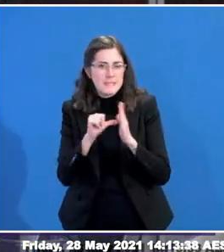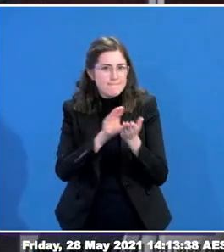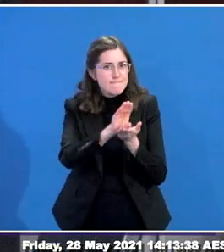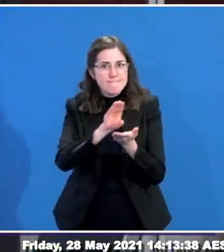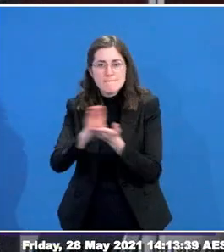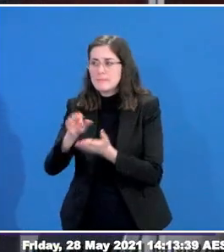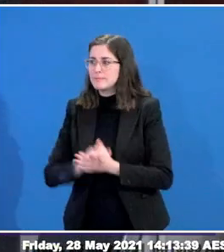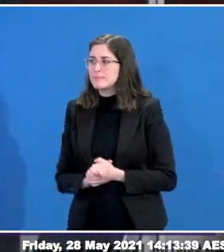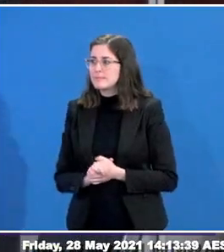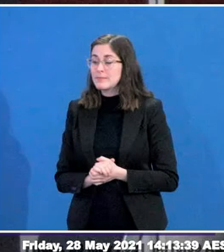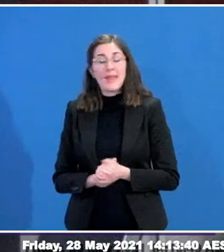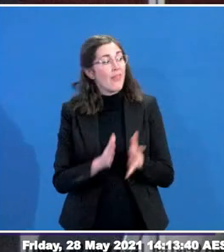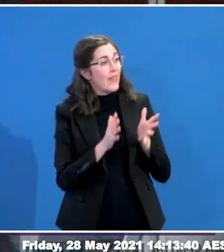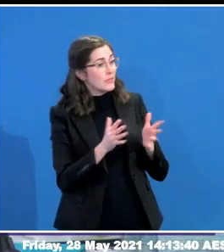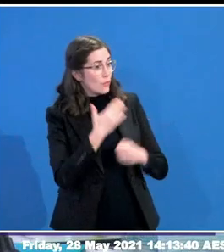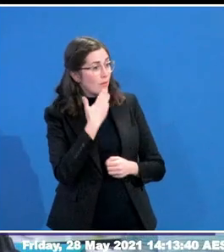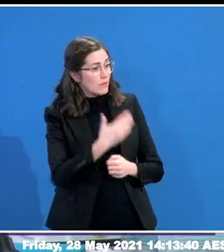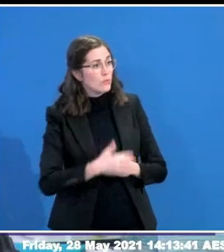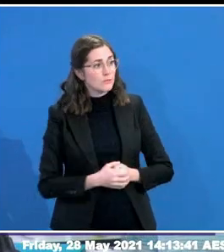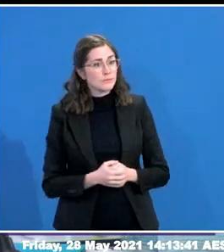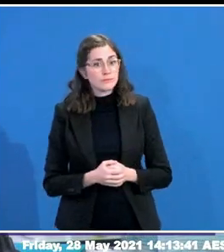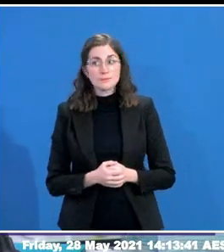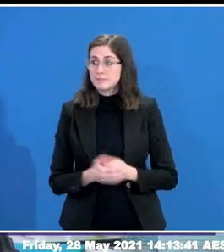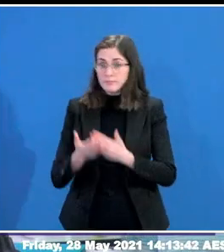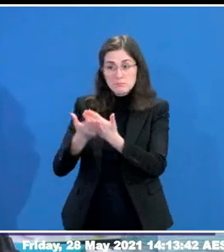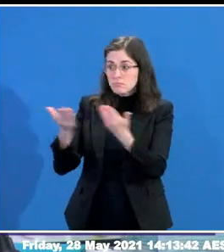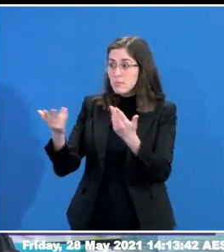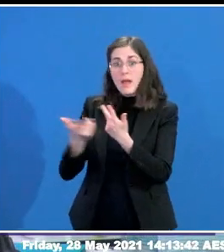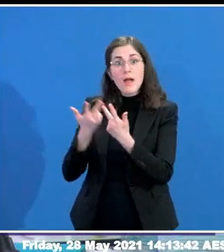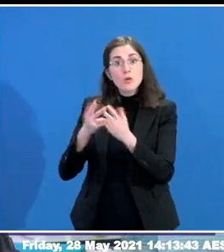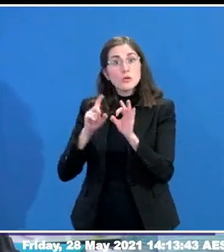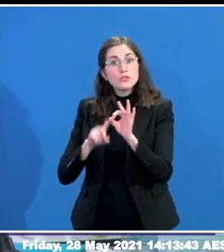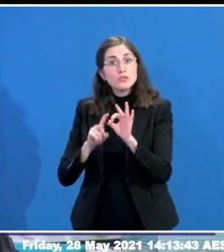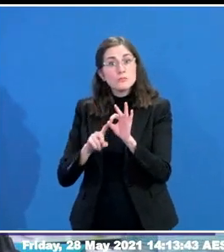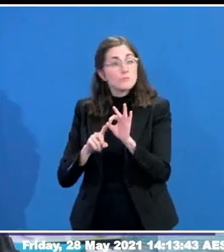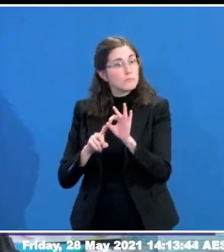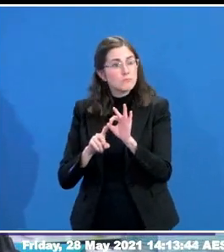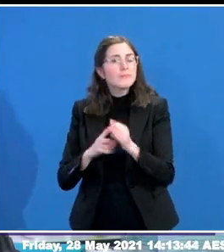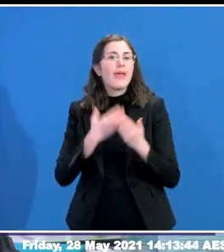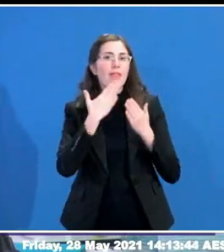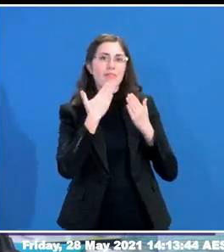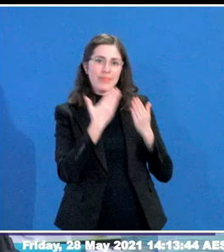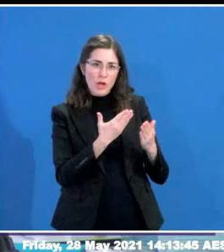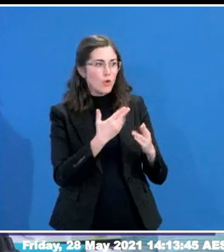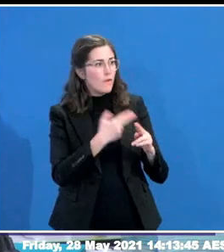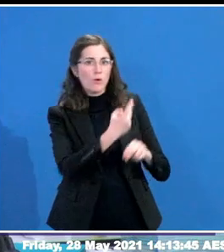I have no further questions. Thank you, MS DOWNES. Nobody else? Thank you very much for your attendance.